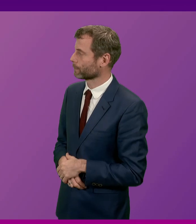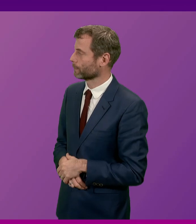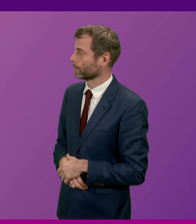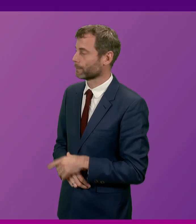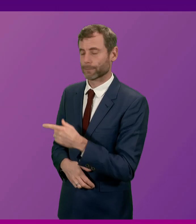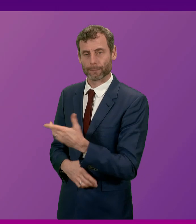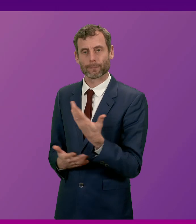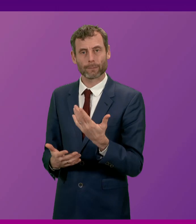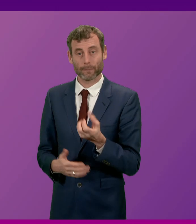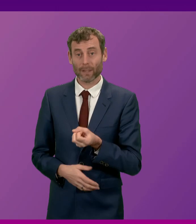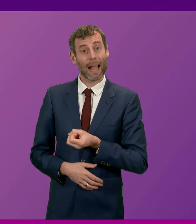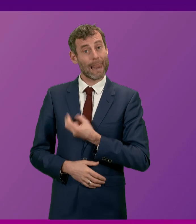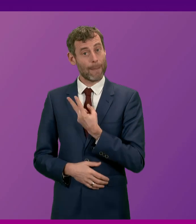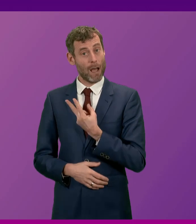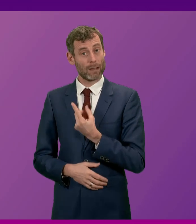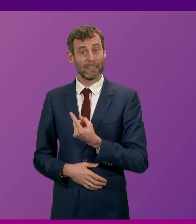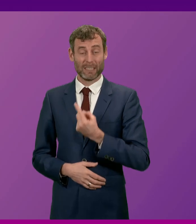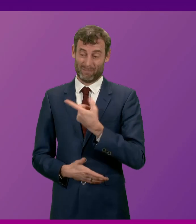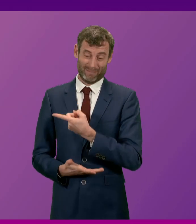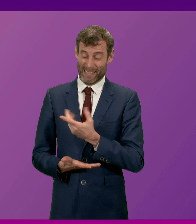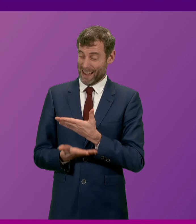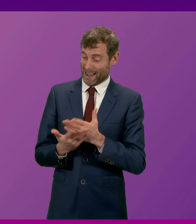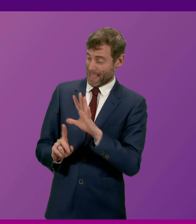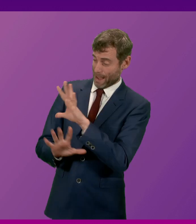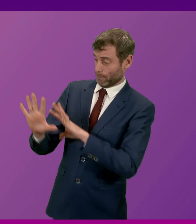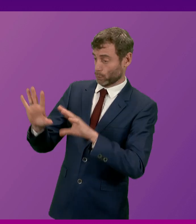The Labour Party has shown that it has no understanding of the unique needs